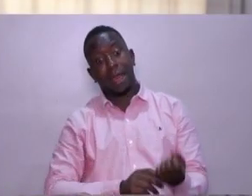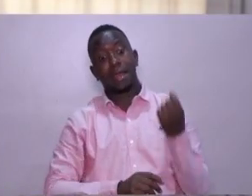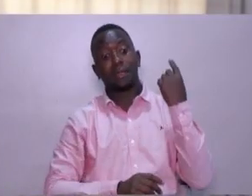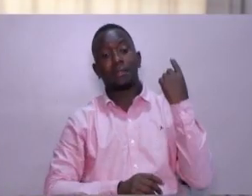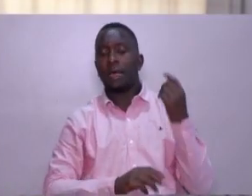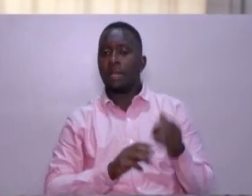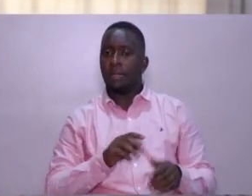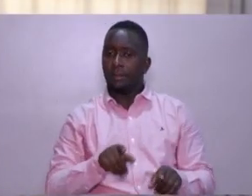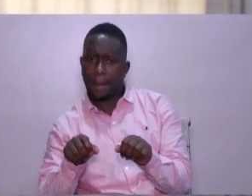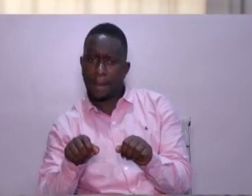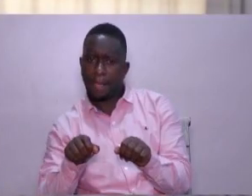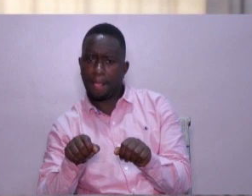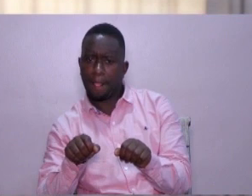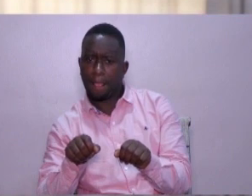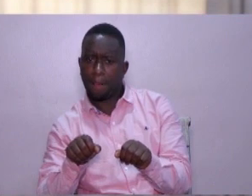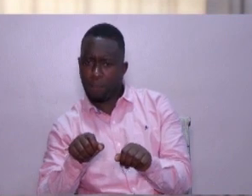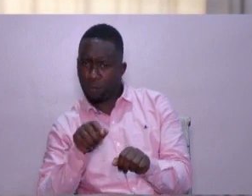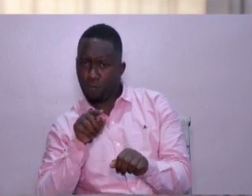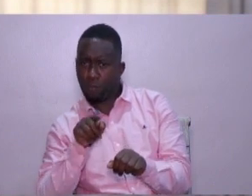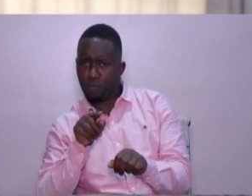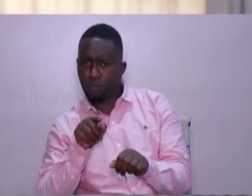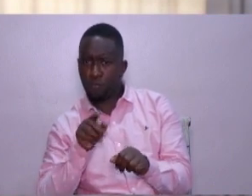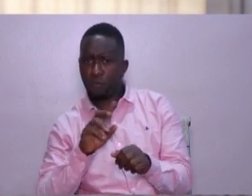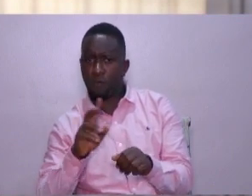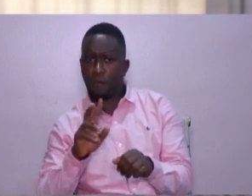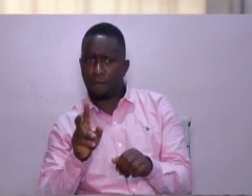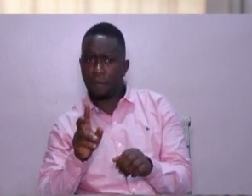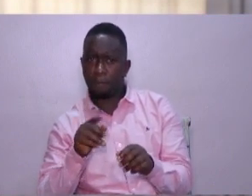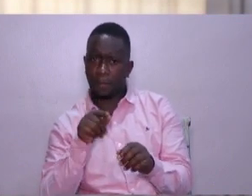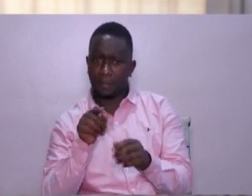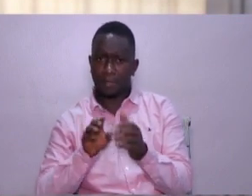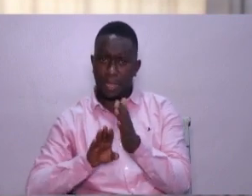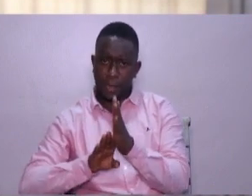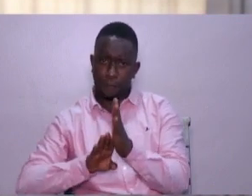but also now you as a developer